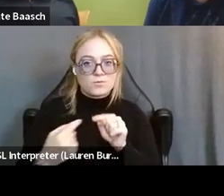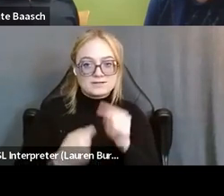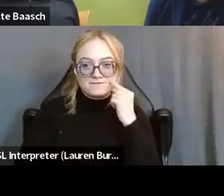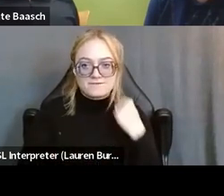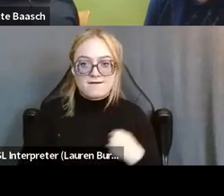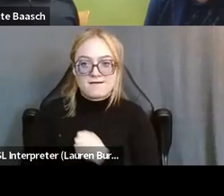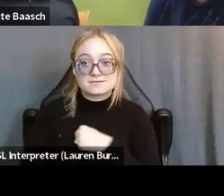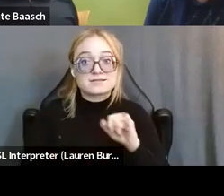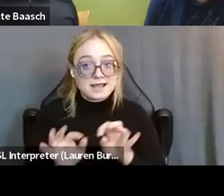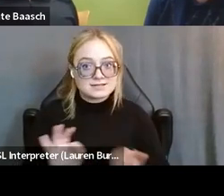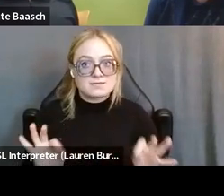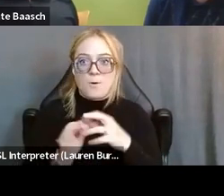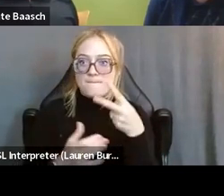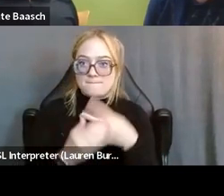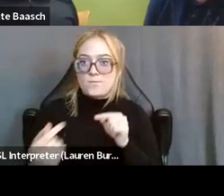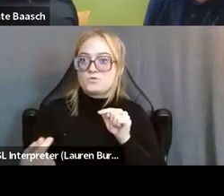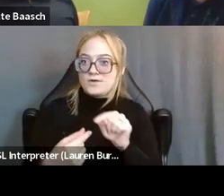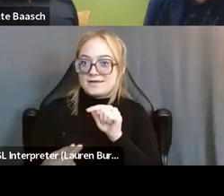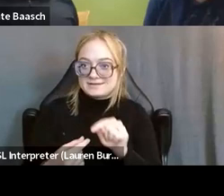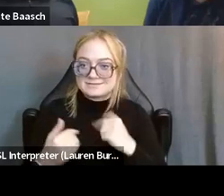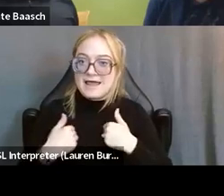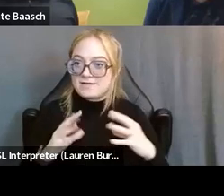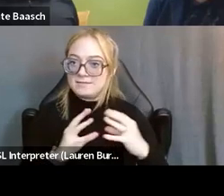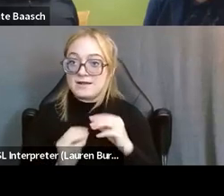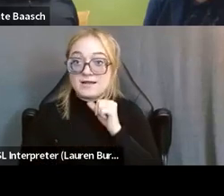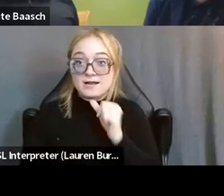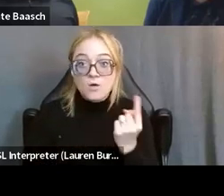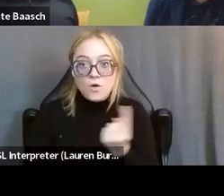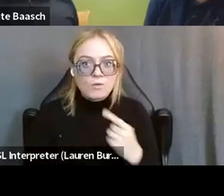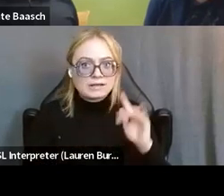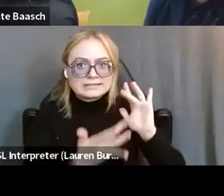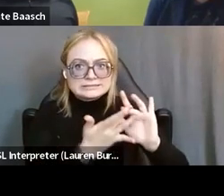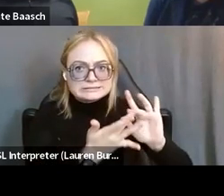that's the important of having these meetings is that it's not always just that we can't get in touch with SSA and DVS sometimes,